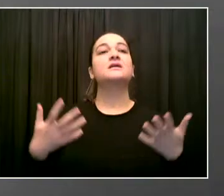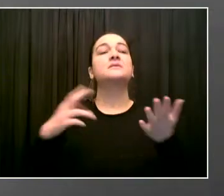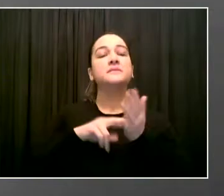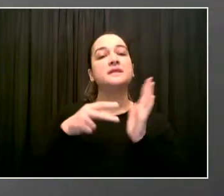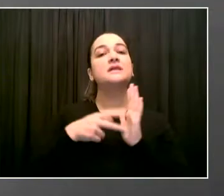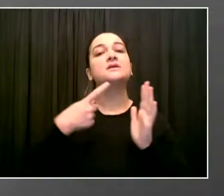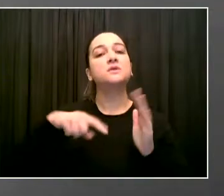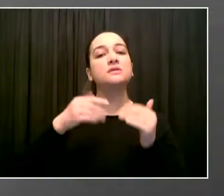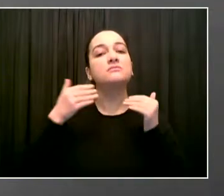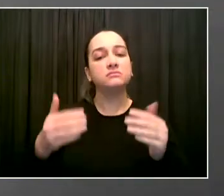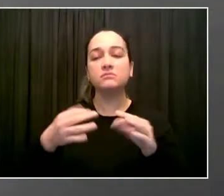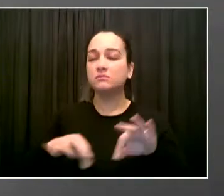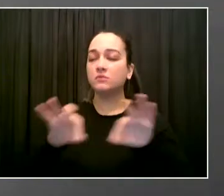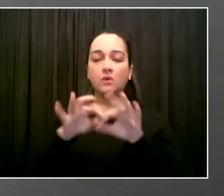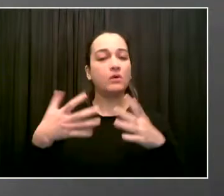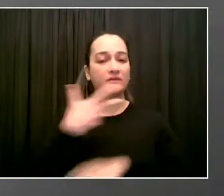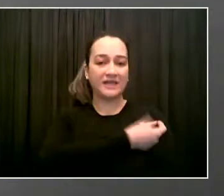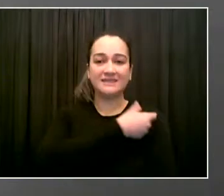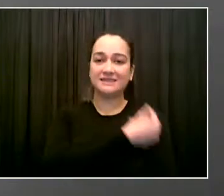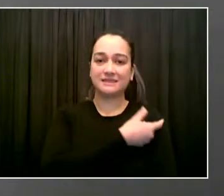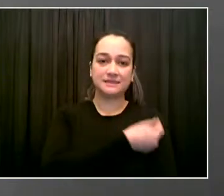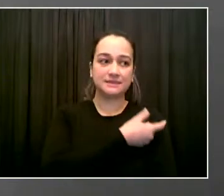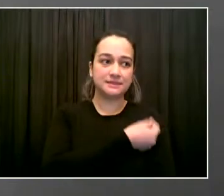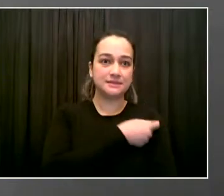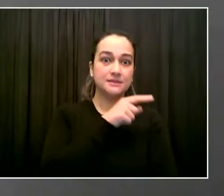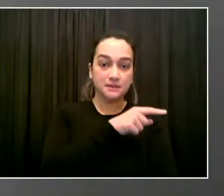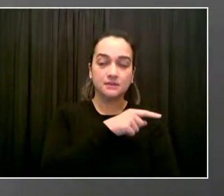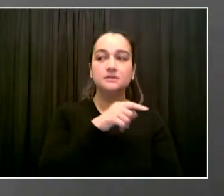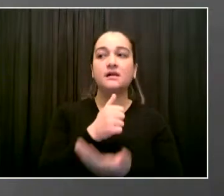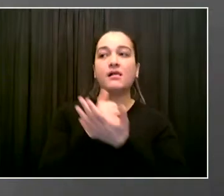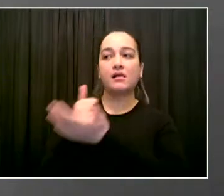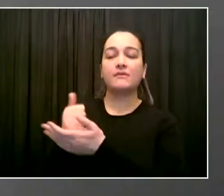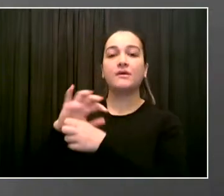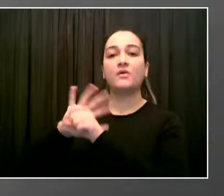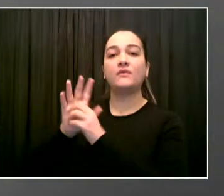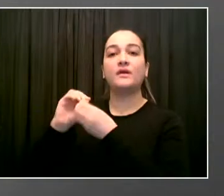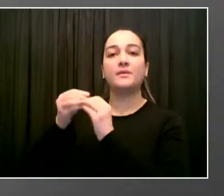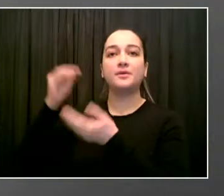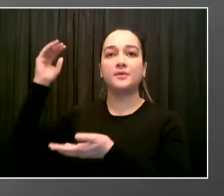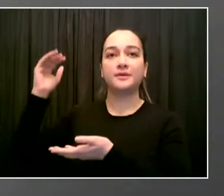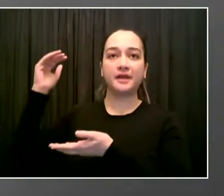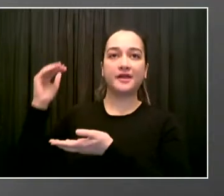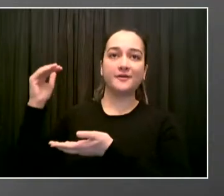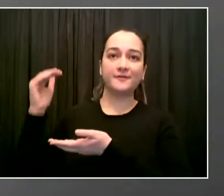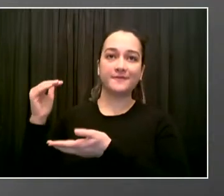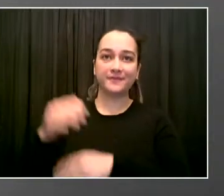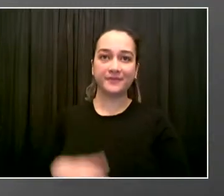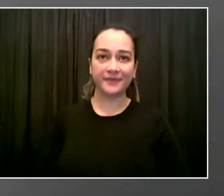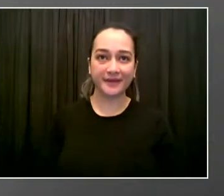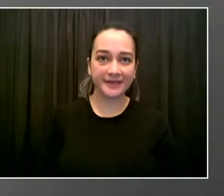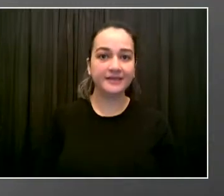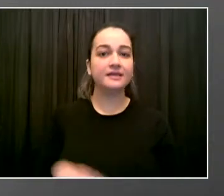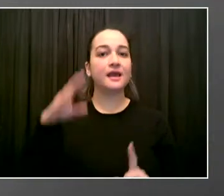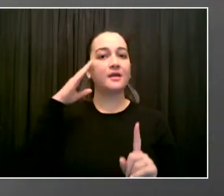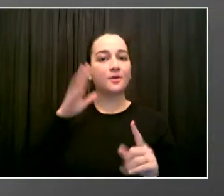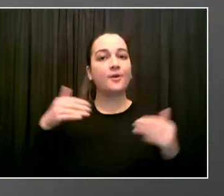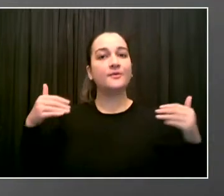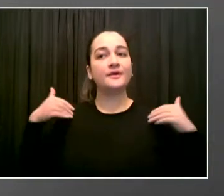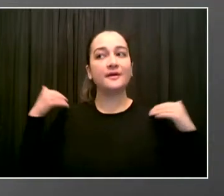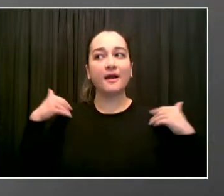REDUCTIONS IN